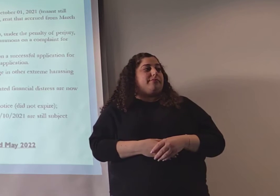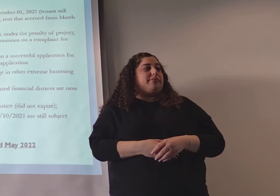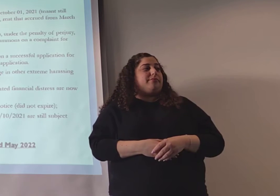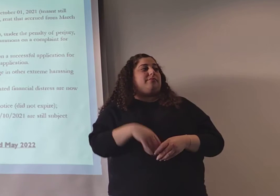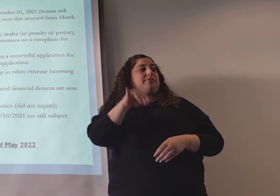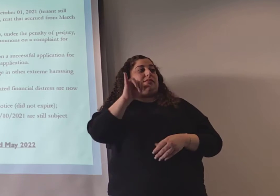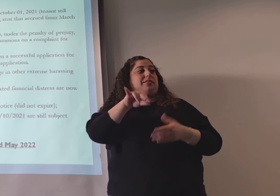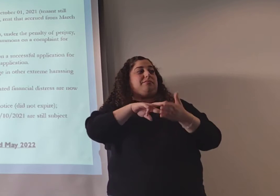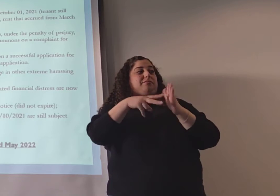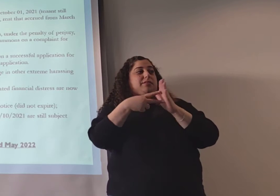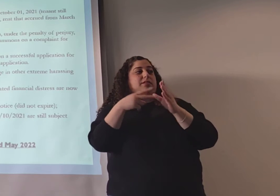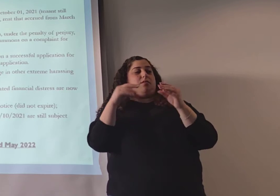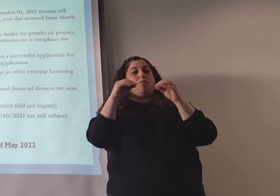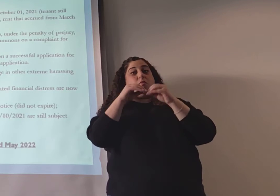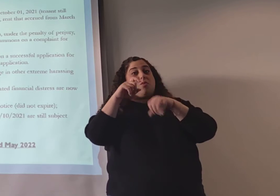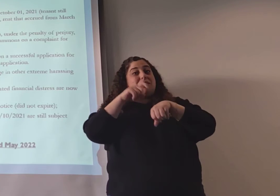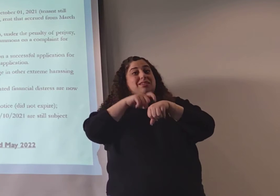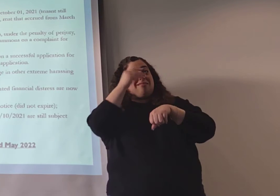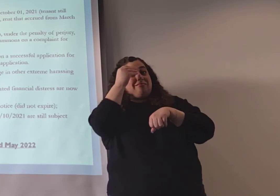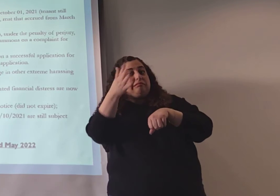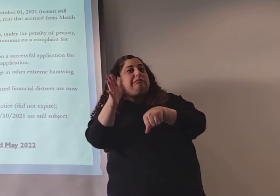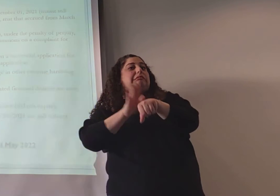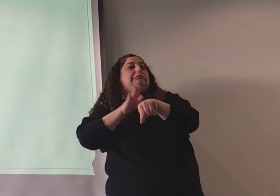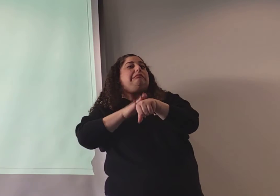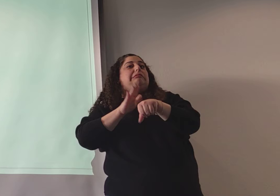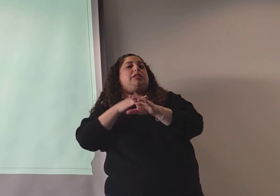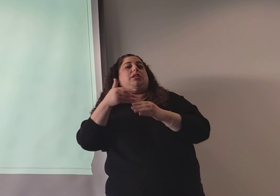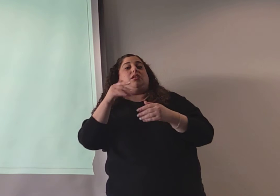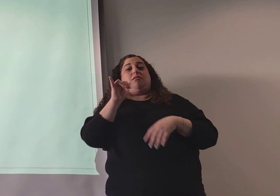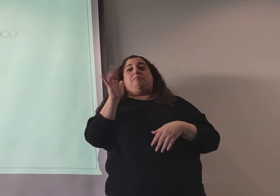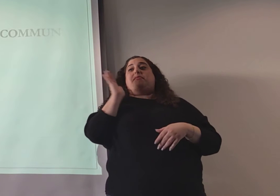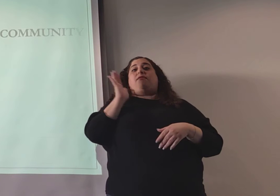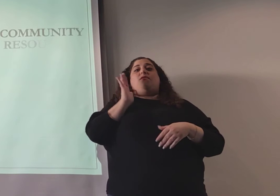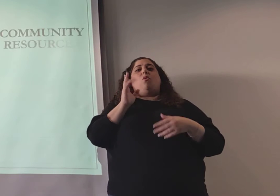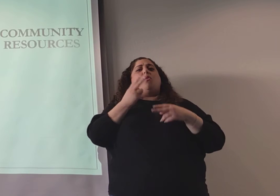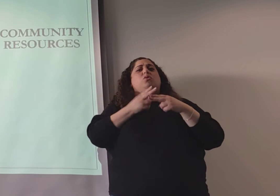They have to give you more time to move out.